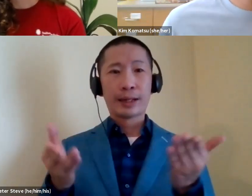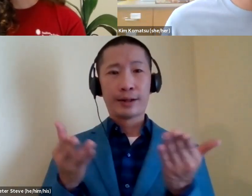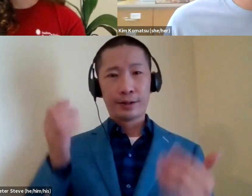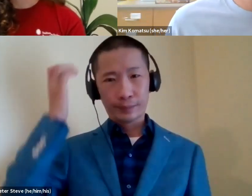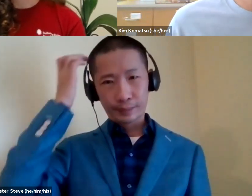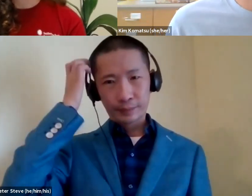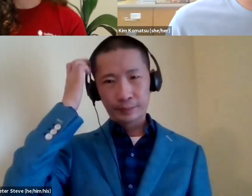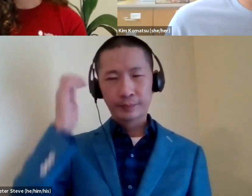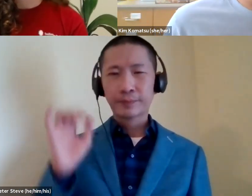Emily Borger: Oh that's so cool.